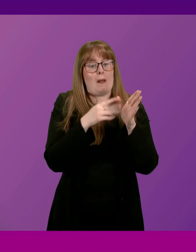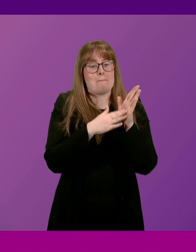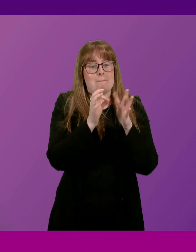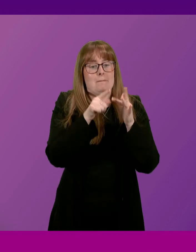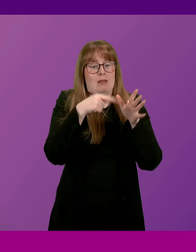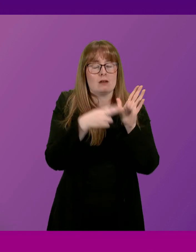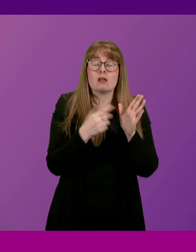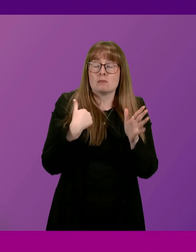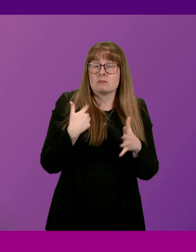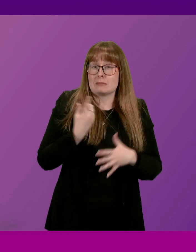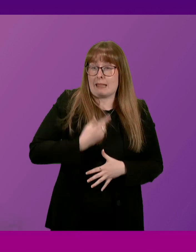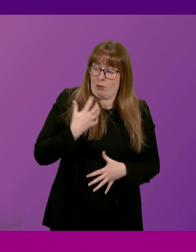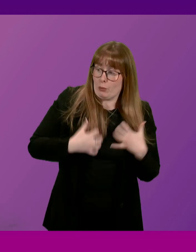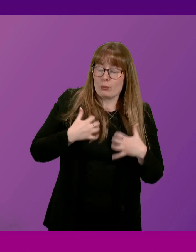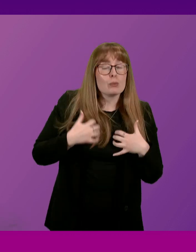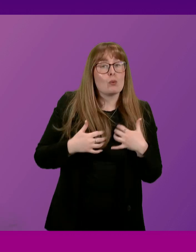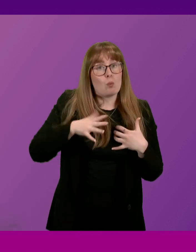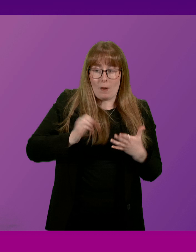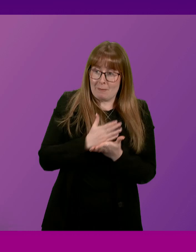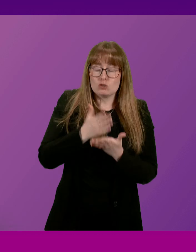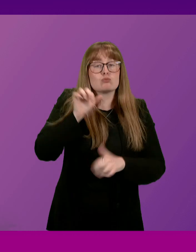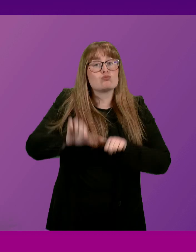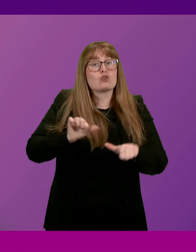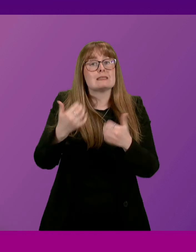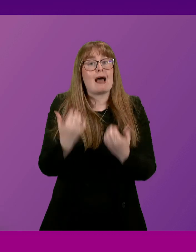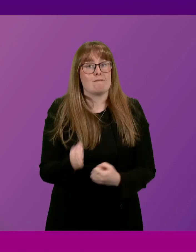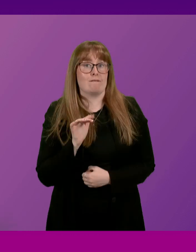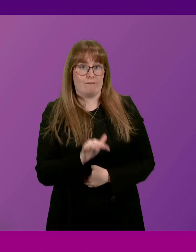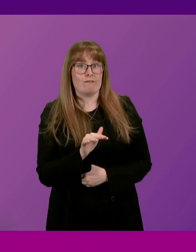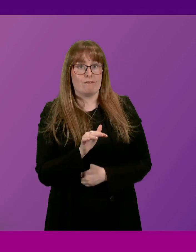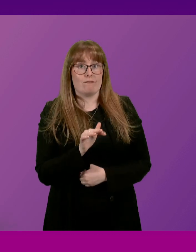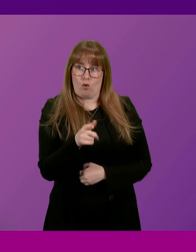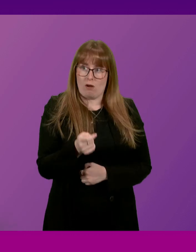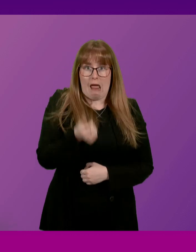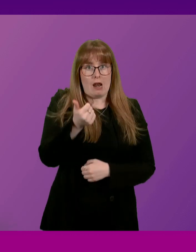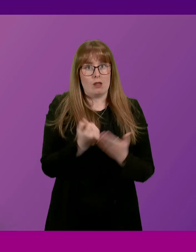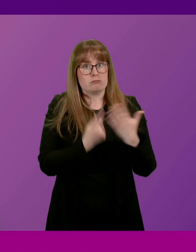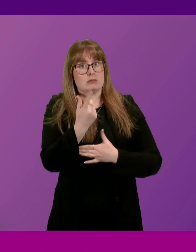I am keen to make sure that there is progress in that respect at the earliest opportunity.